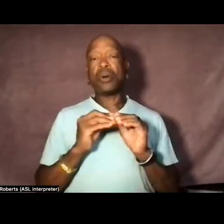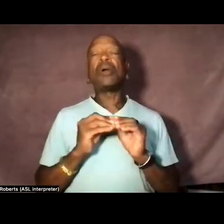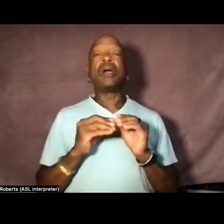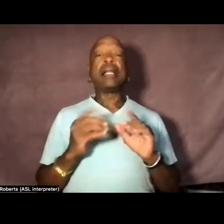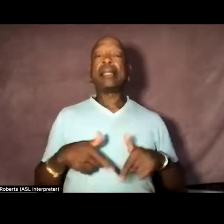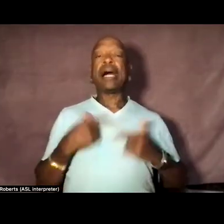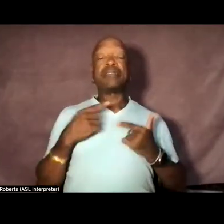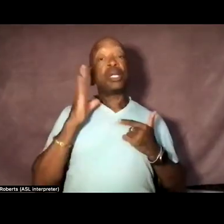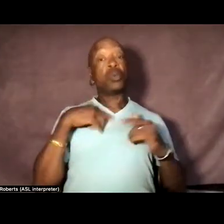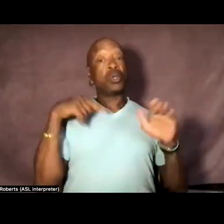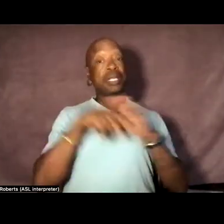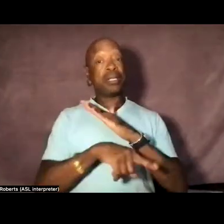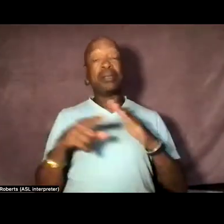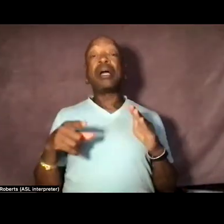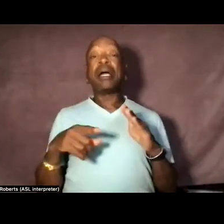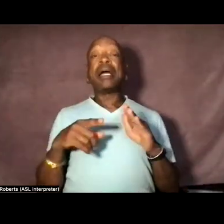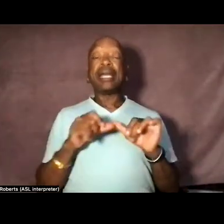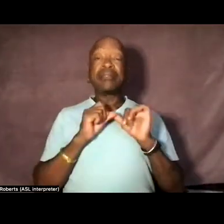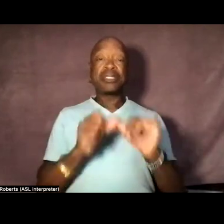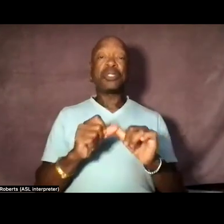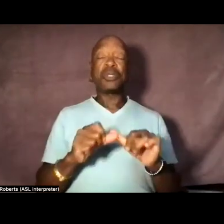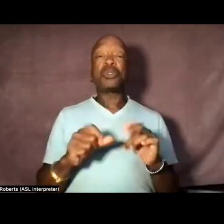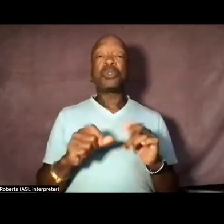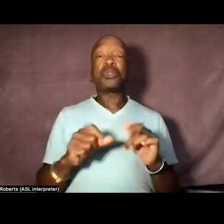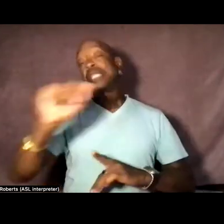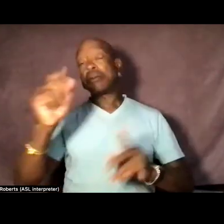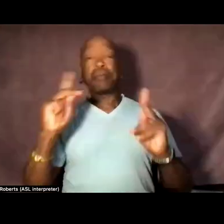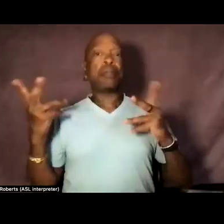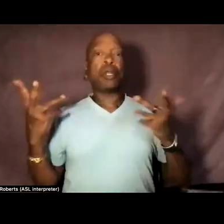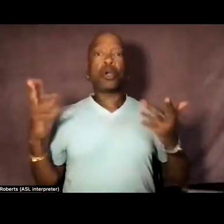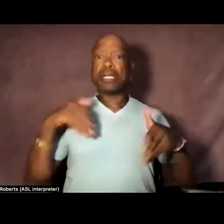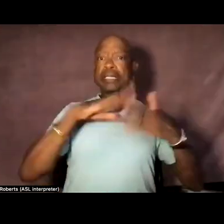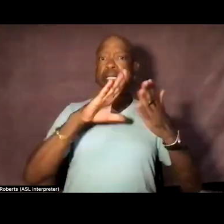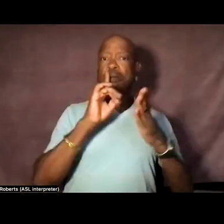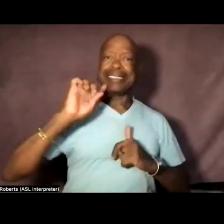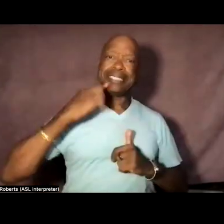and further debilitate people who are already dealing with very serious health challenges